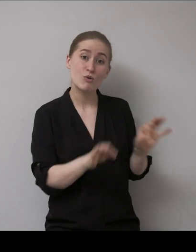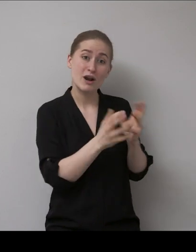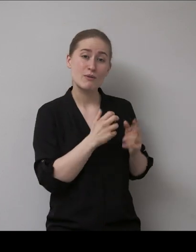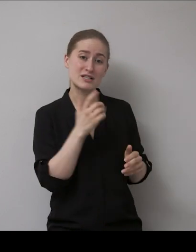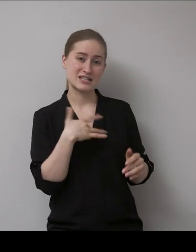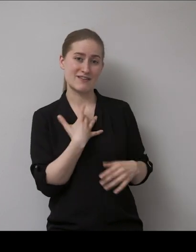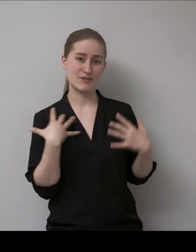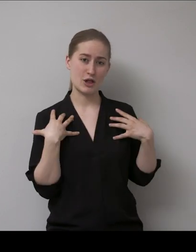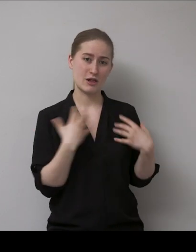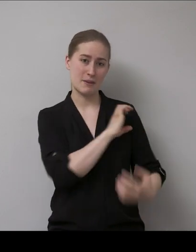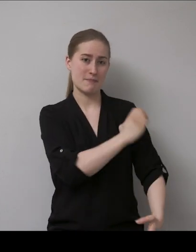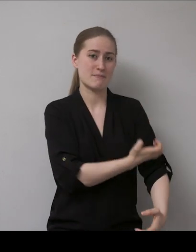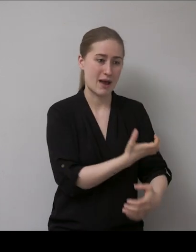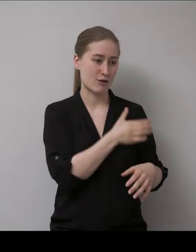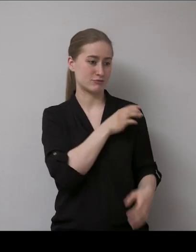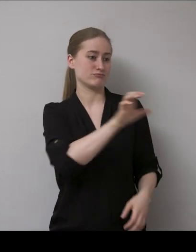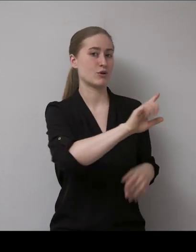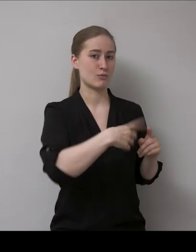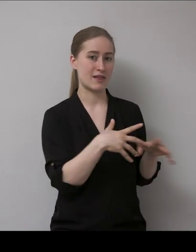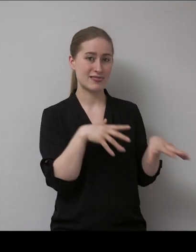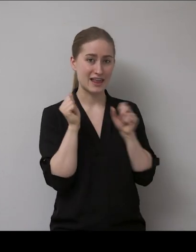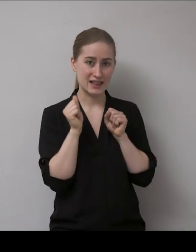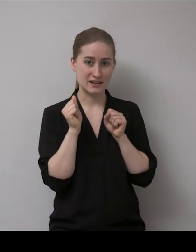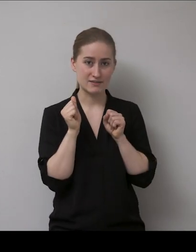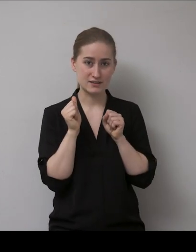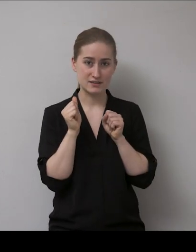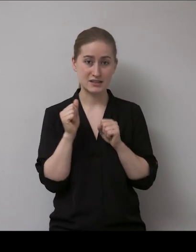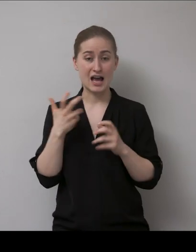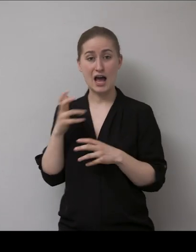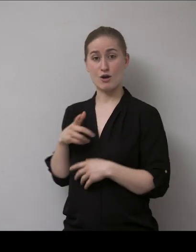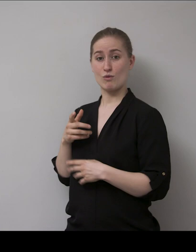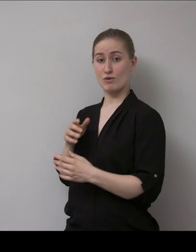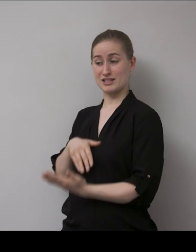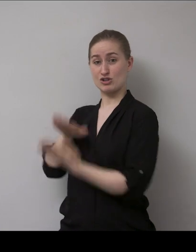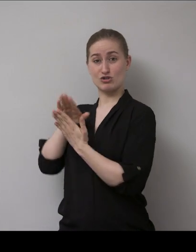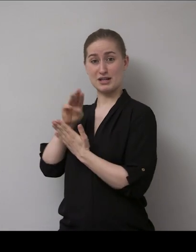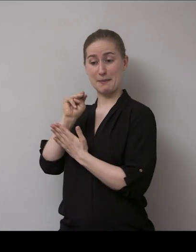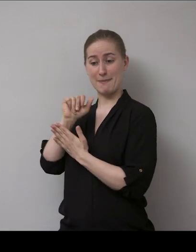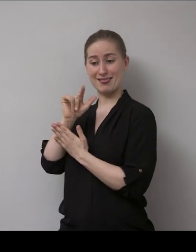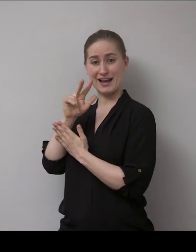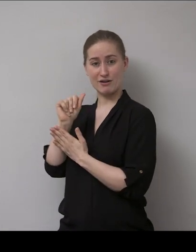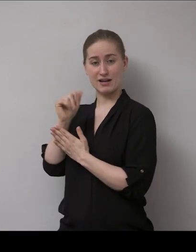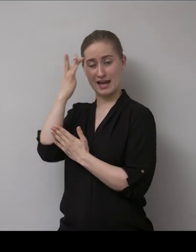I think that this degree's about contributing to ending the malaria epidemic. Did all of this with the hope that